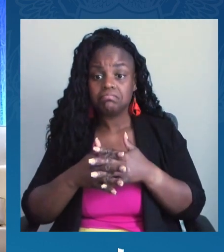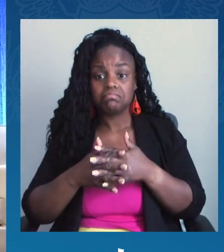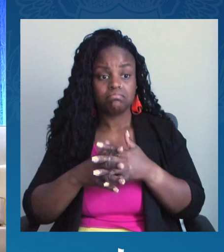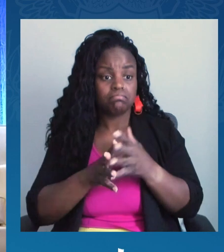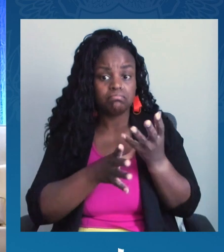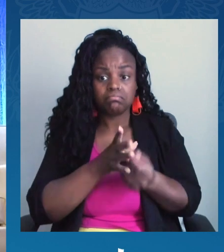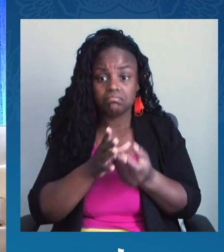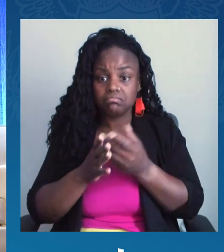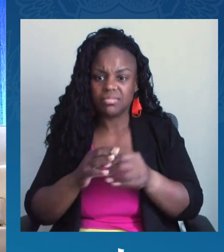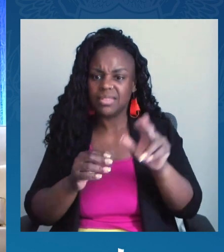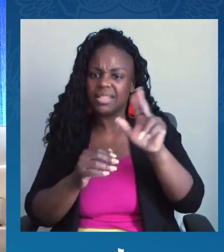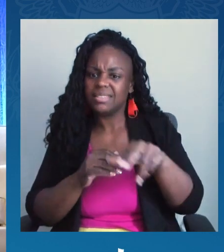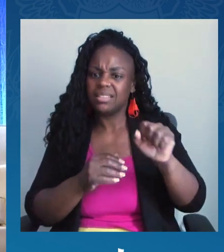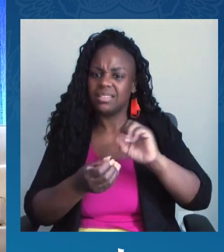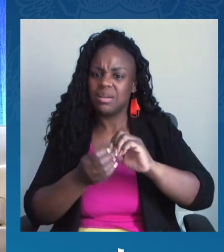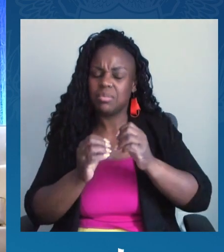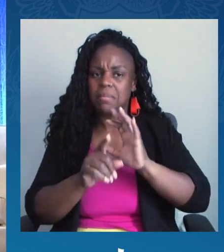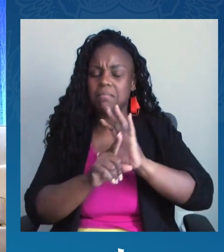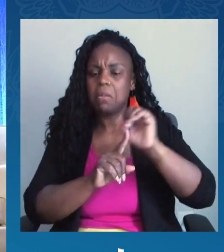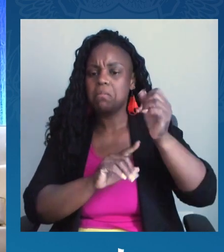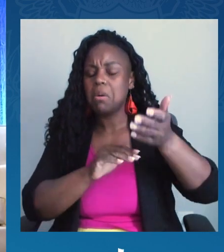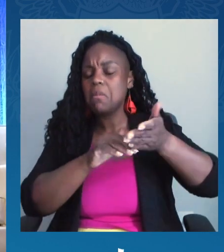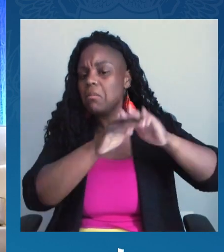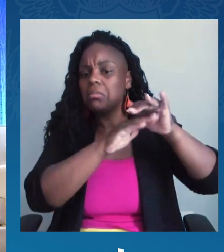When you have states like Alabama, Georgia or other states in the South